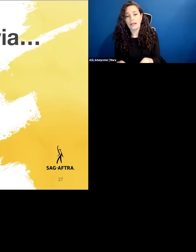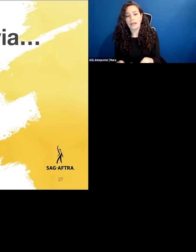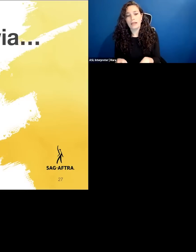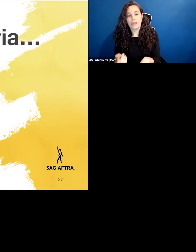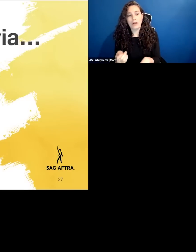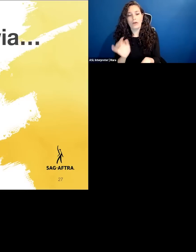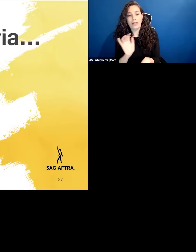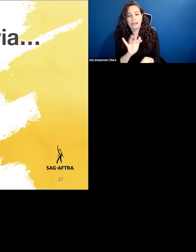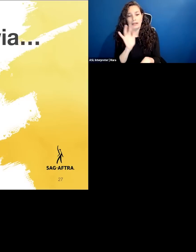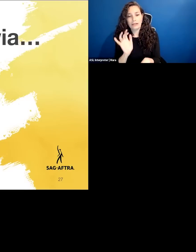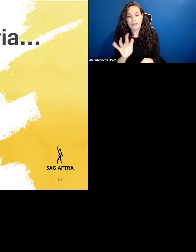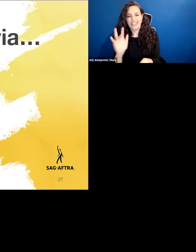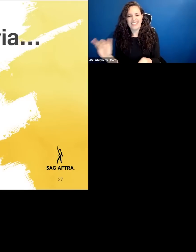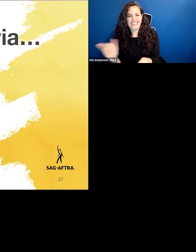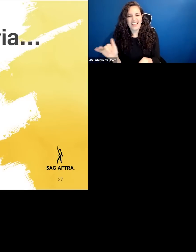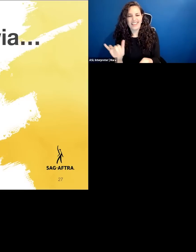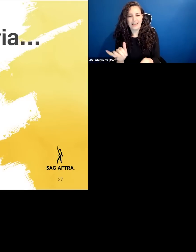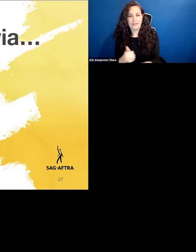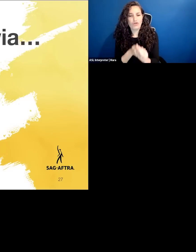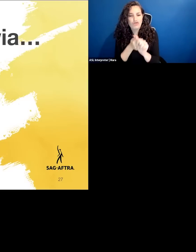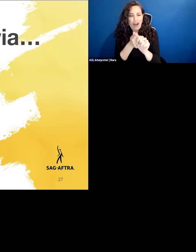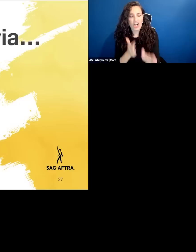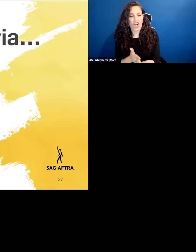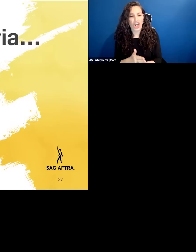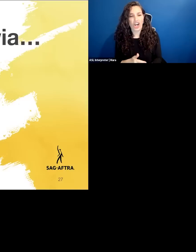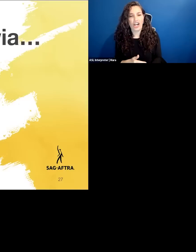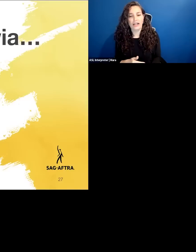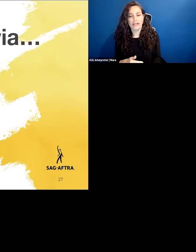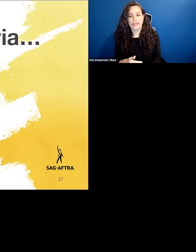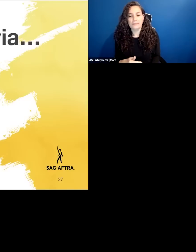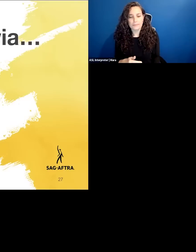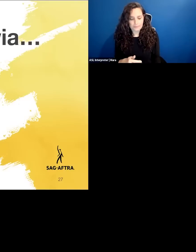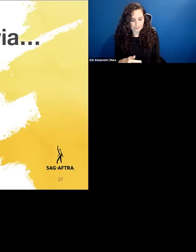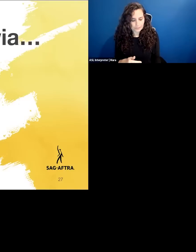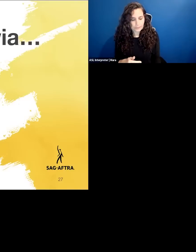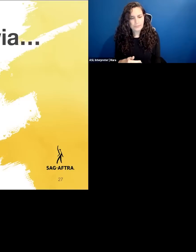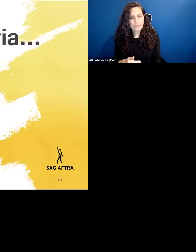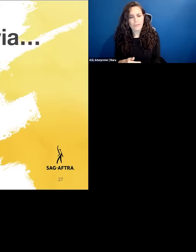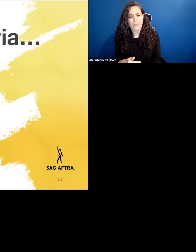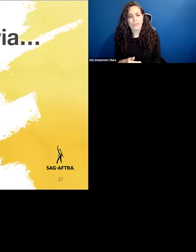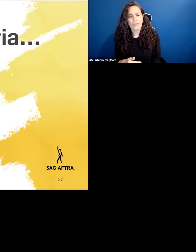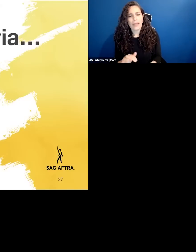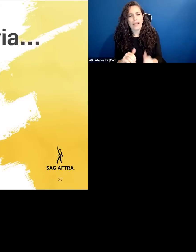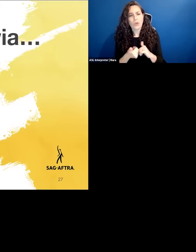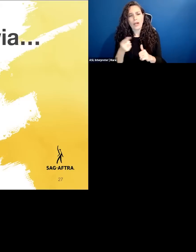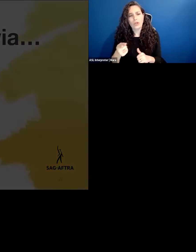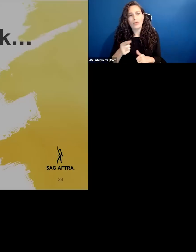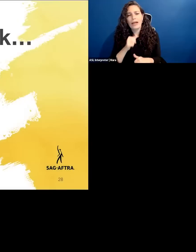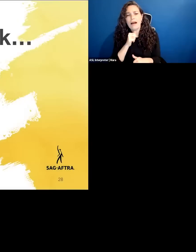So how do you actually get unspoken feedback to improve your submissions as a result of this feedback?